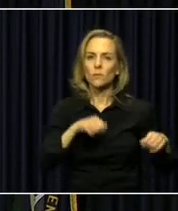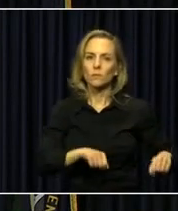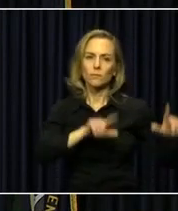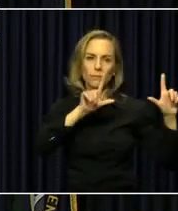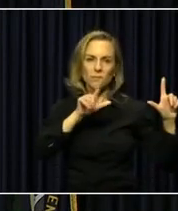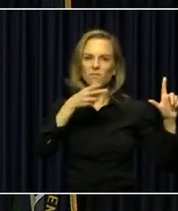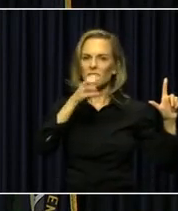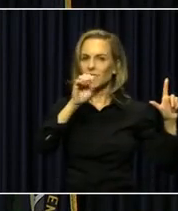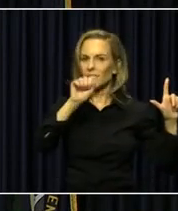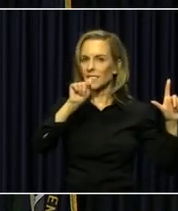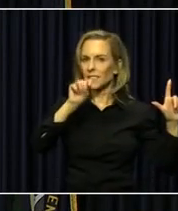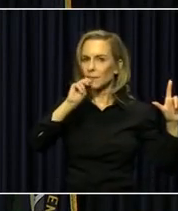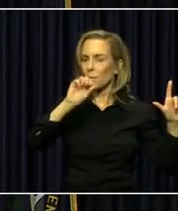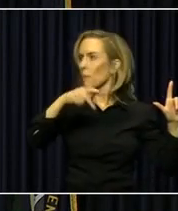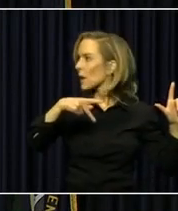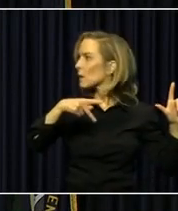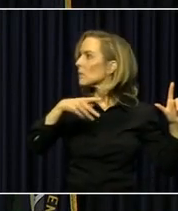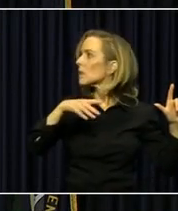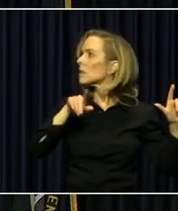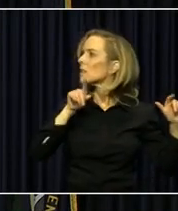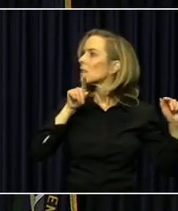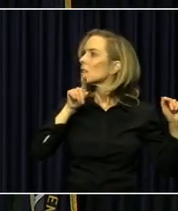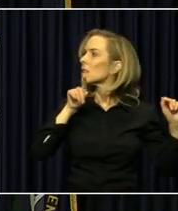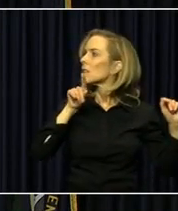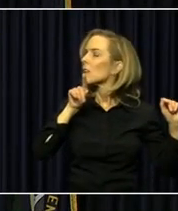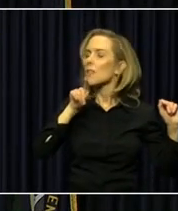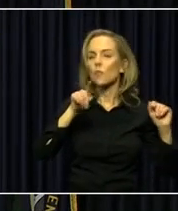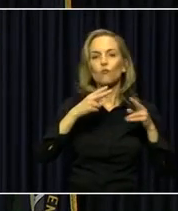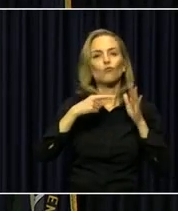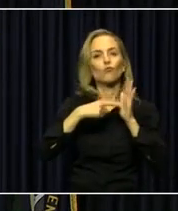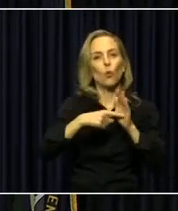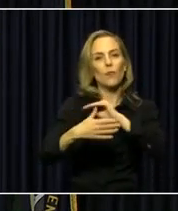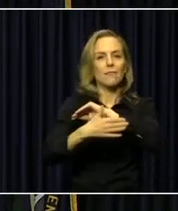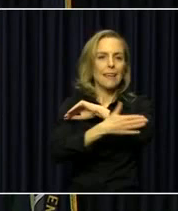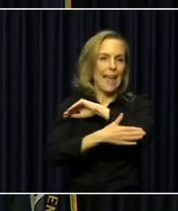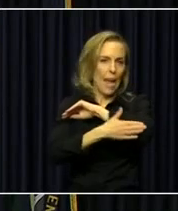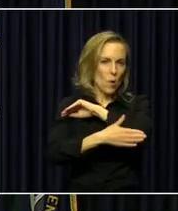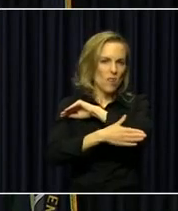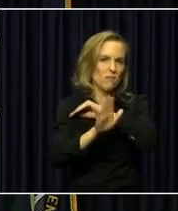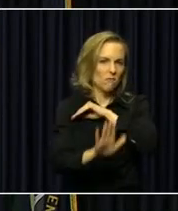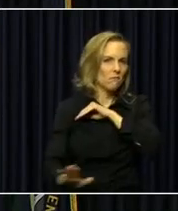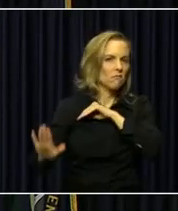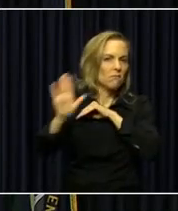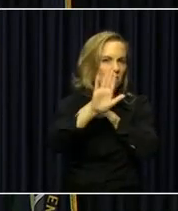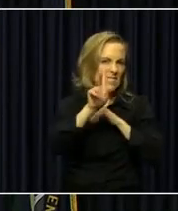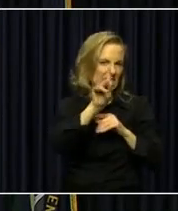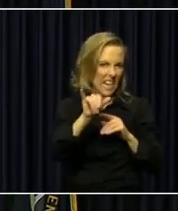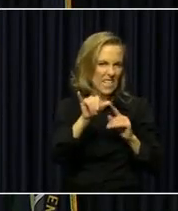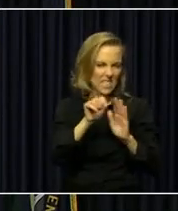YOU LOOK AT WESTERN KENTUCKY AND